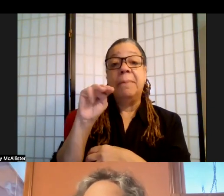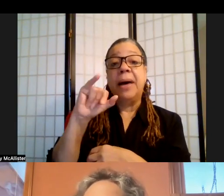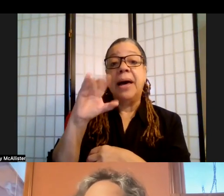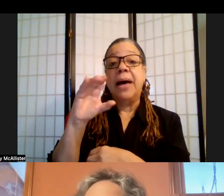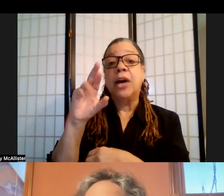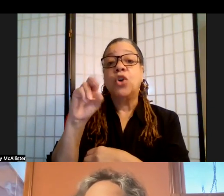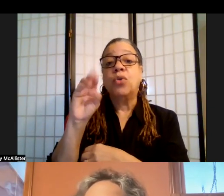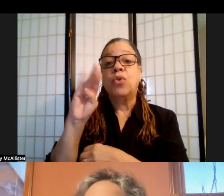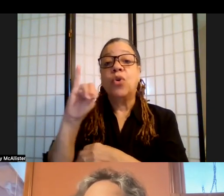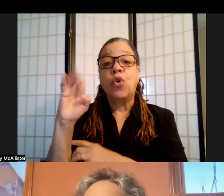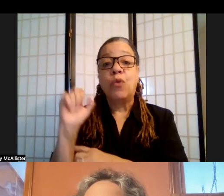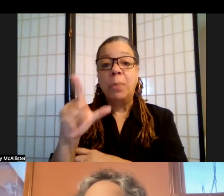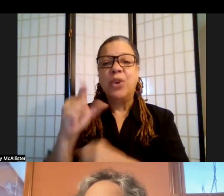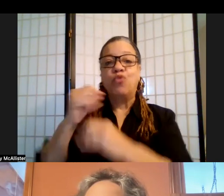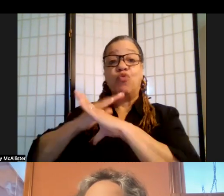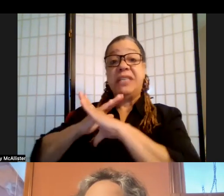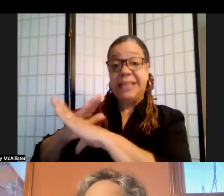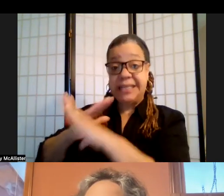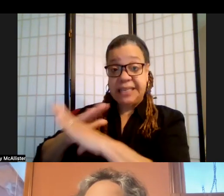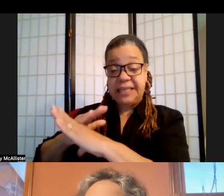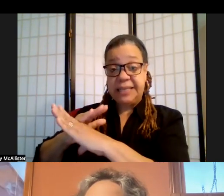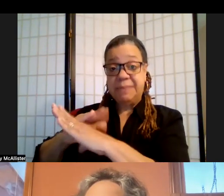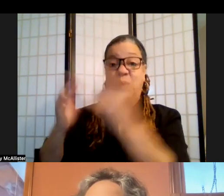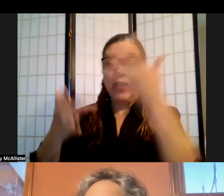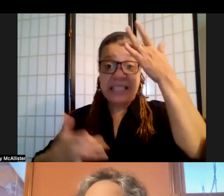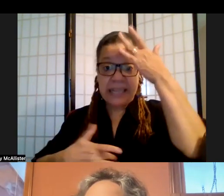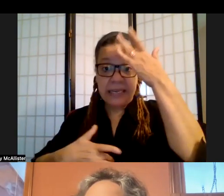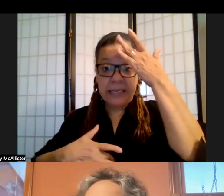chapters from from the book, this particular chapter is called the Navy Boys.